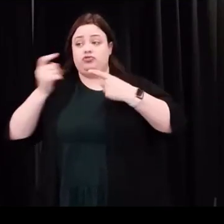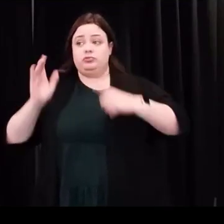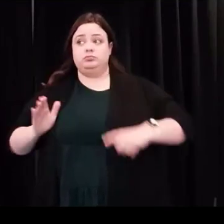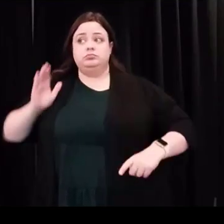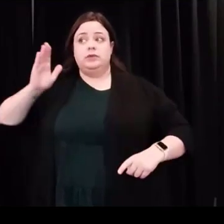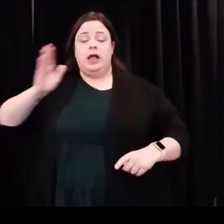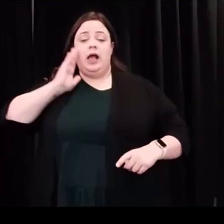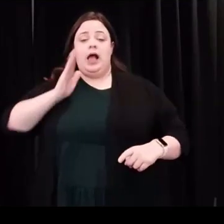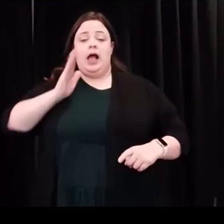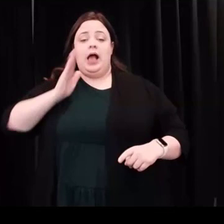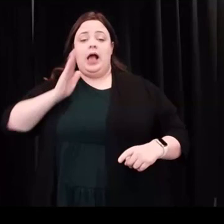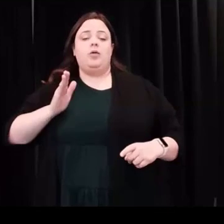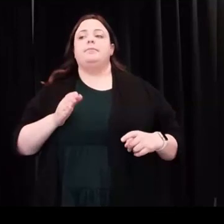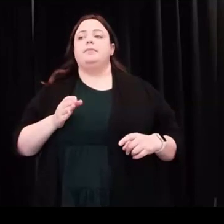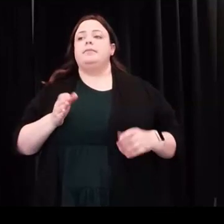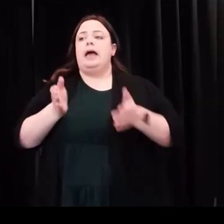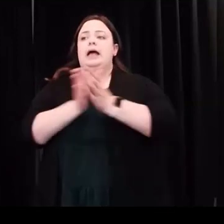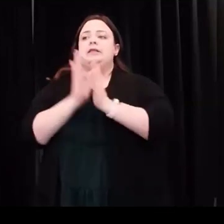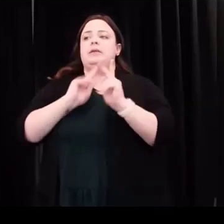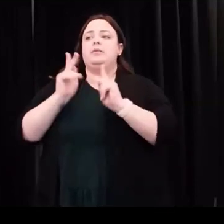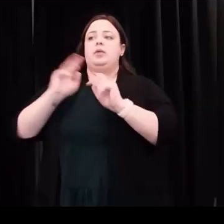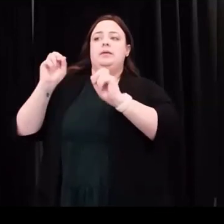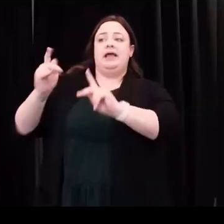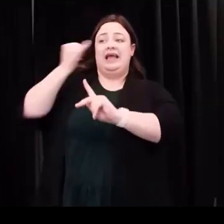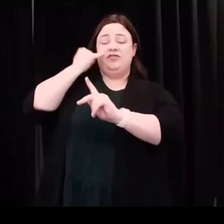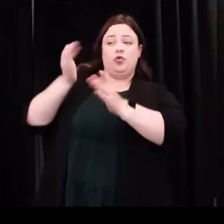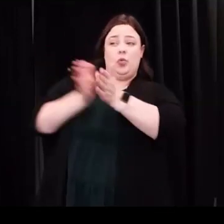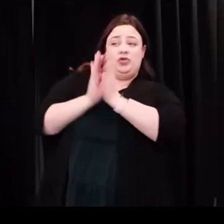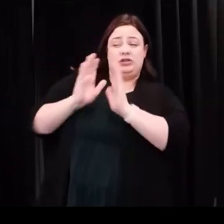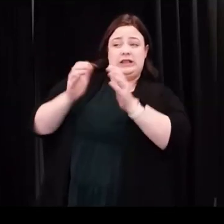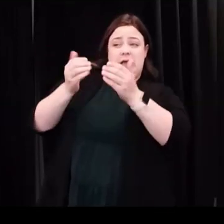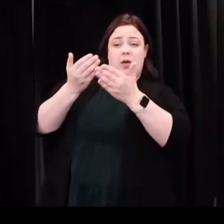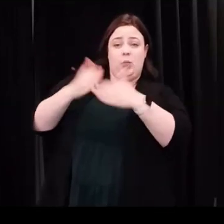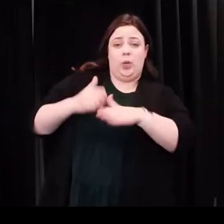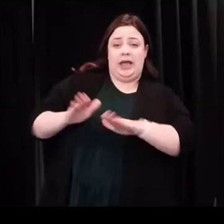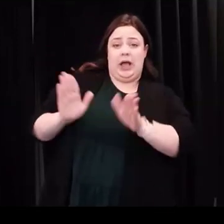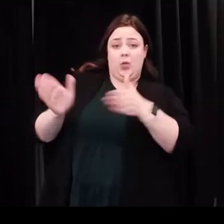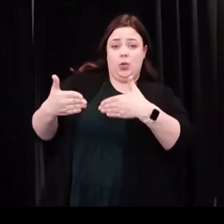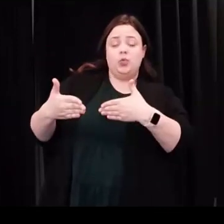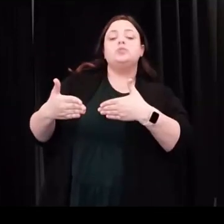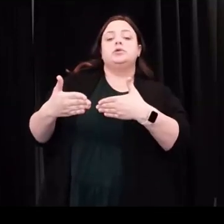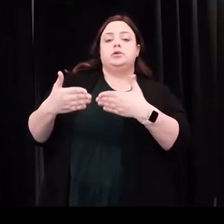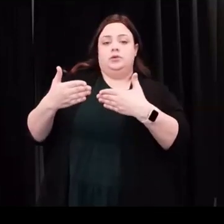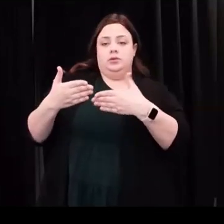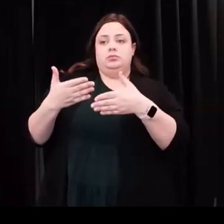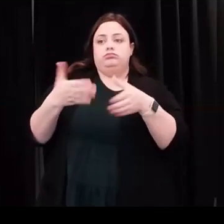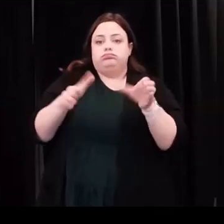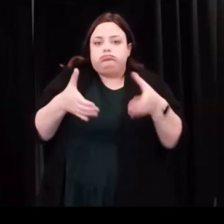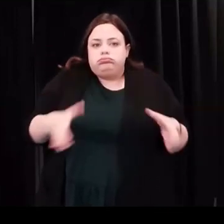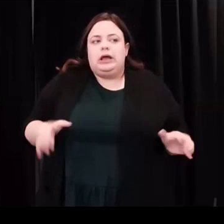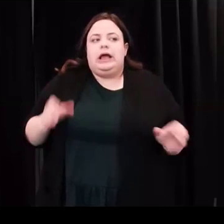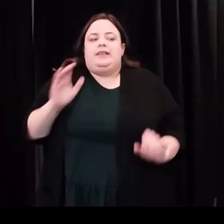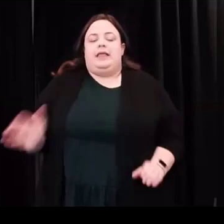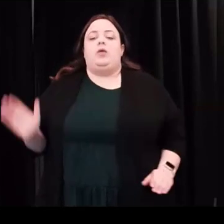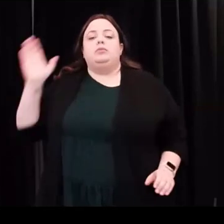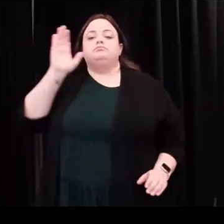going to count on the folks in the back. If there are questions in the breakout rooms, they're going to put you in breakout rooms, they'll hail us and we'll come answer those